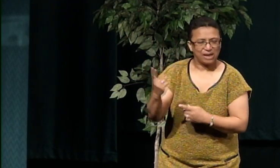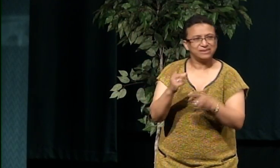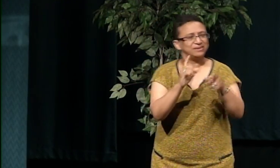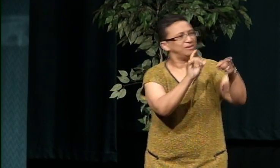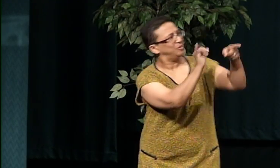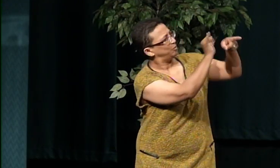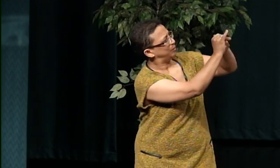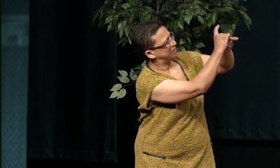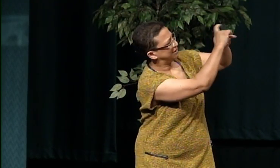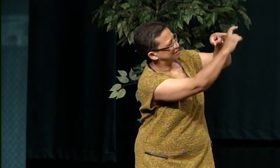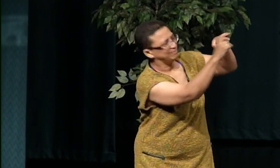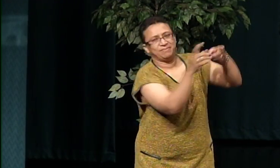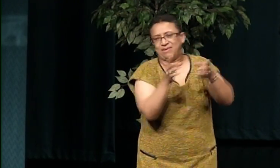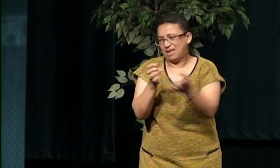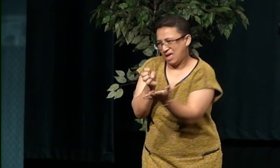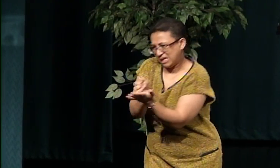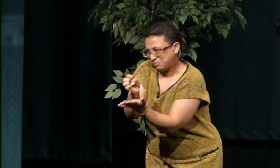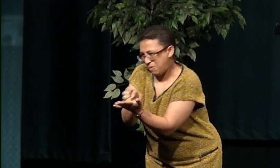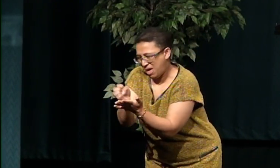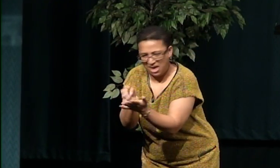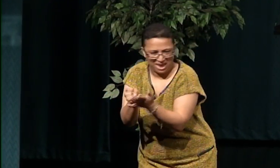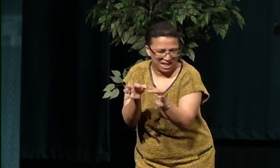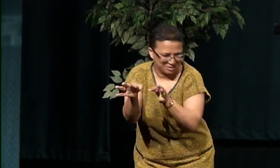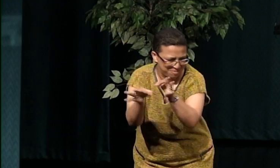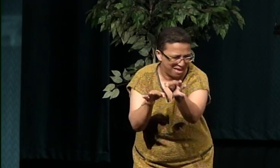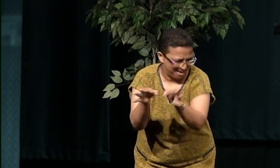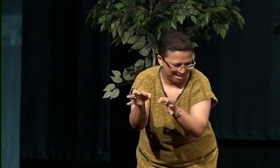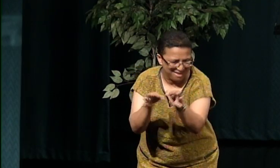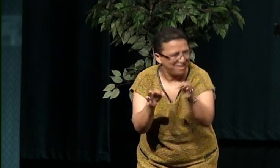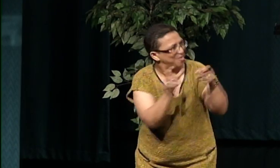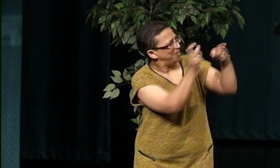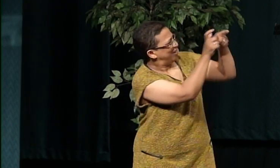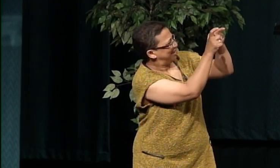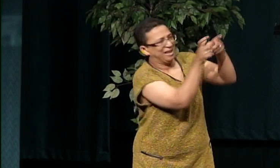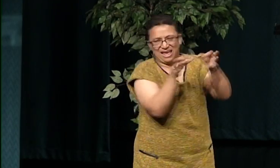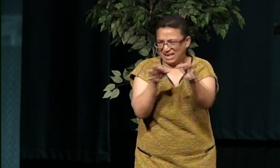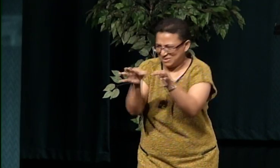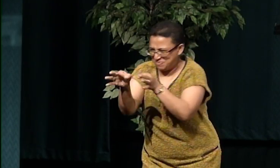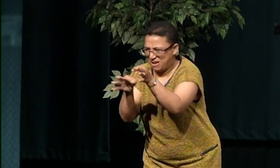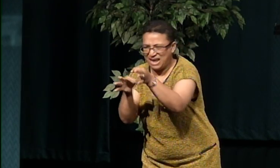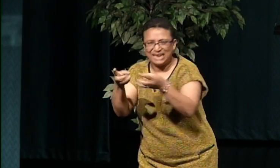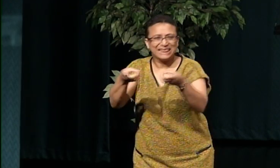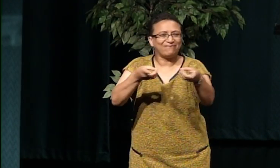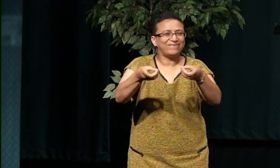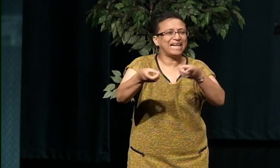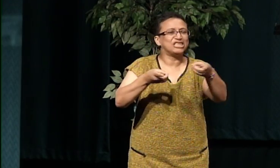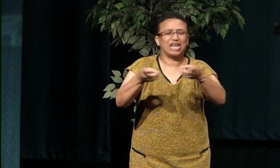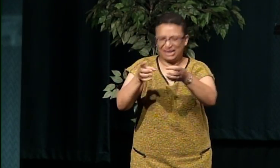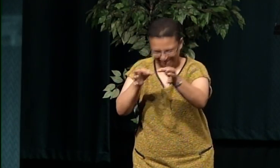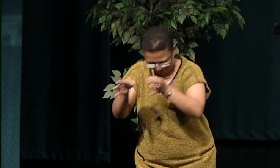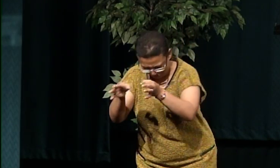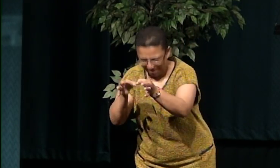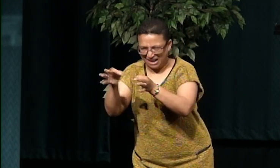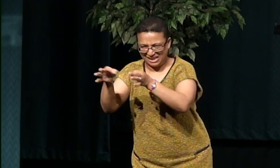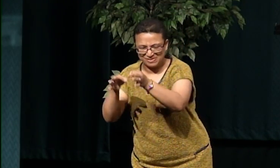Normally in South Africa I'll do some research and explain about these different terms